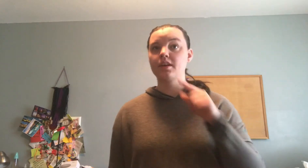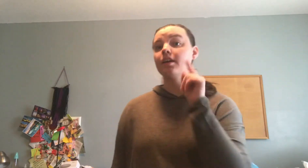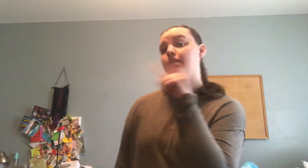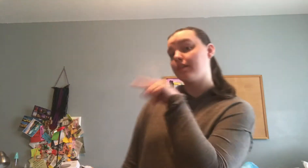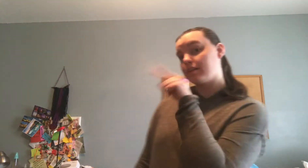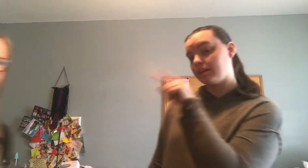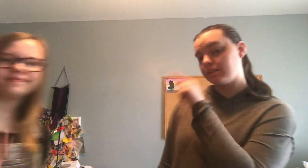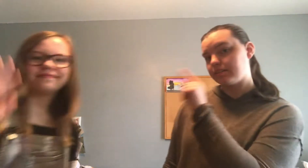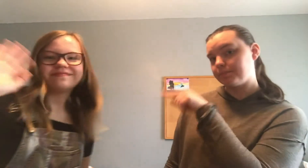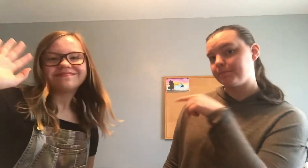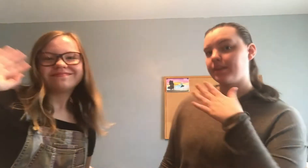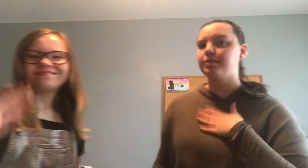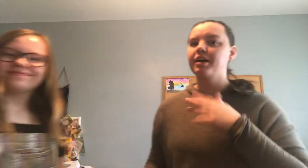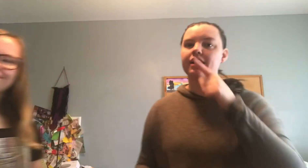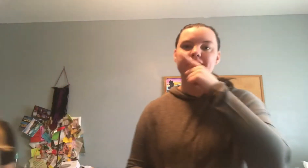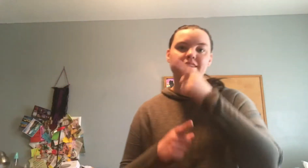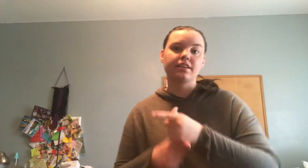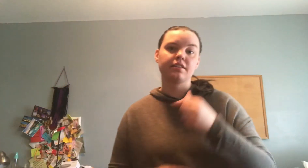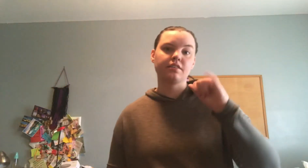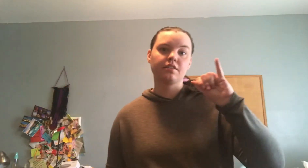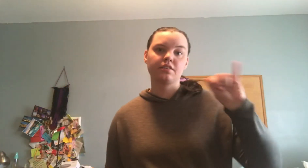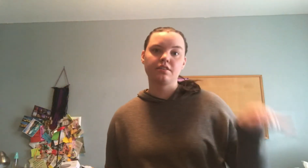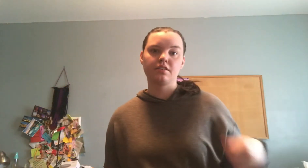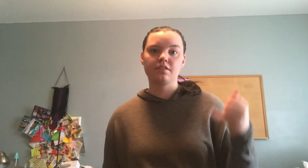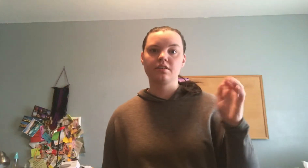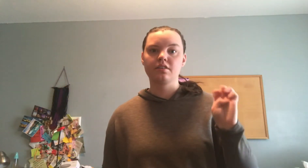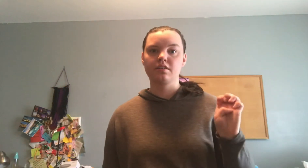This is my sister, Jen.